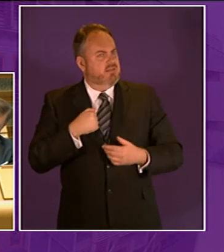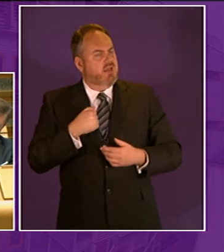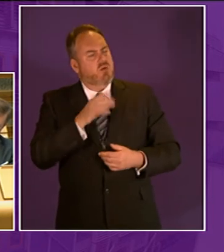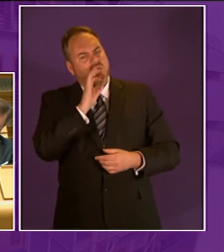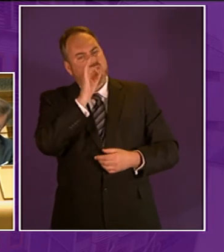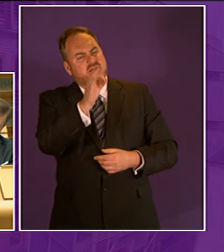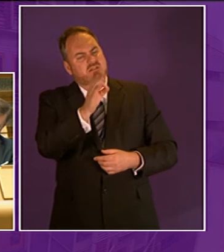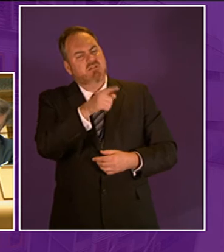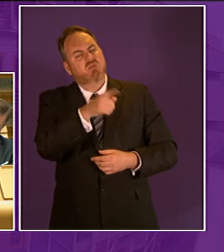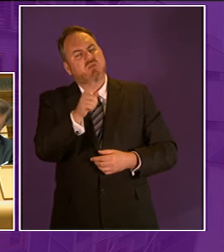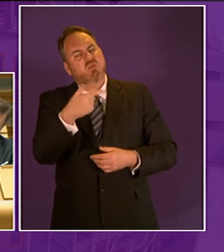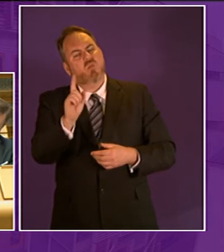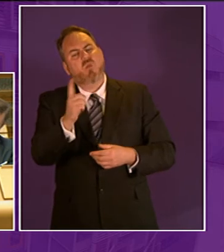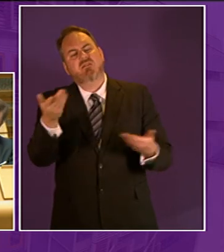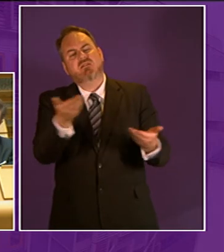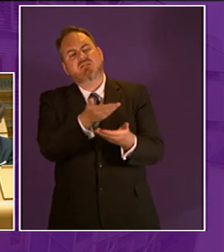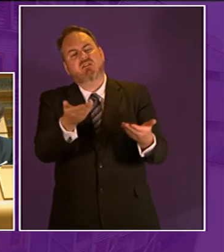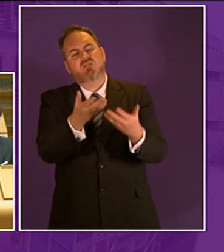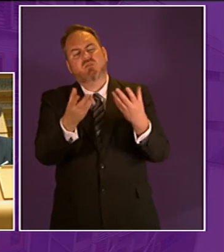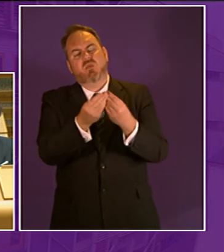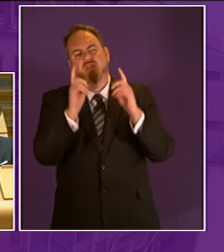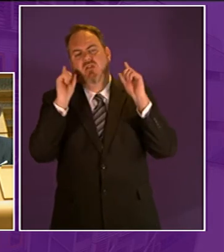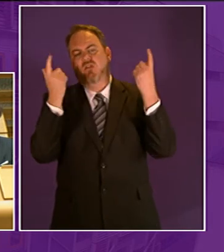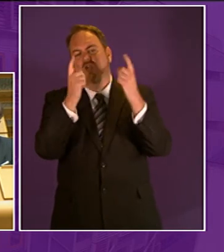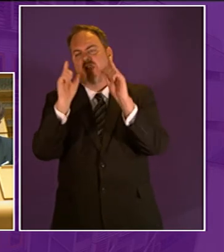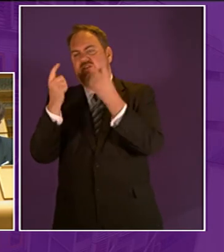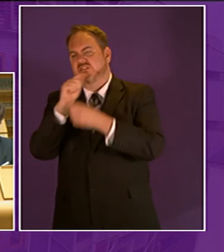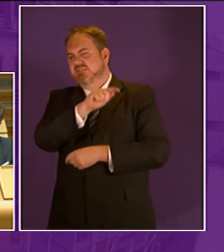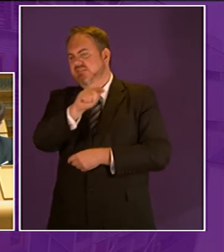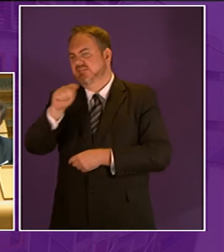What discussions is he having with the colleges to ensure that, in the marking of those students’